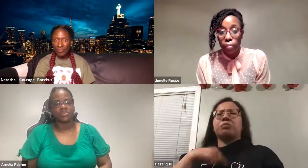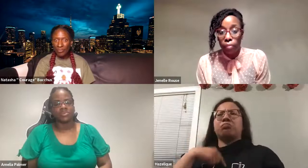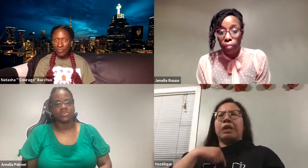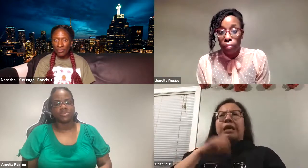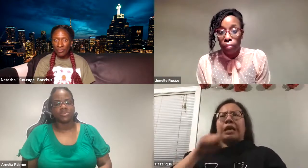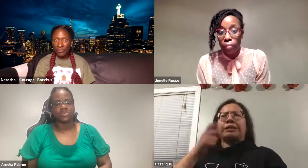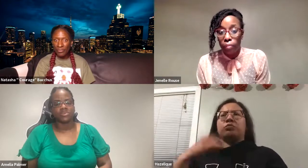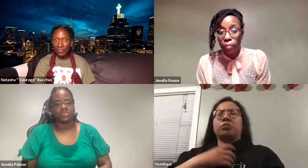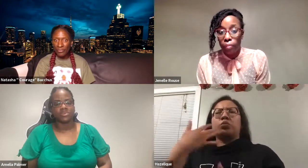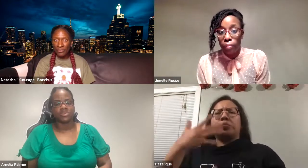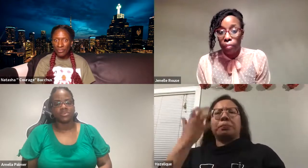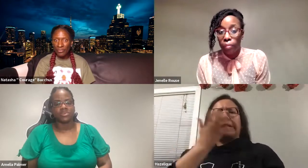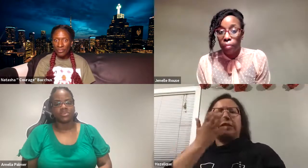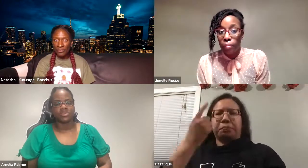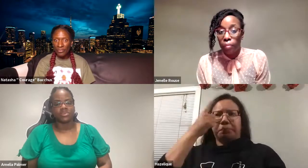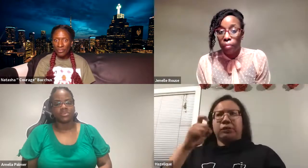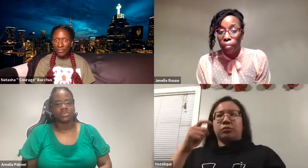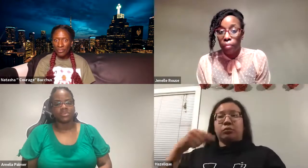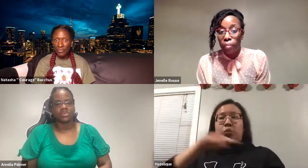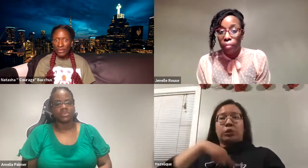about switching languages and i can see that happening